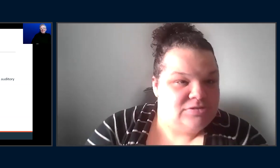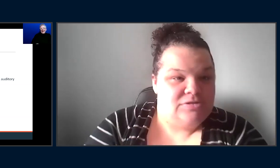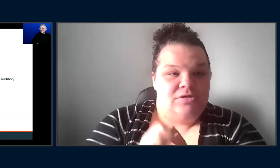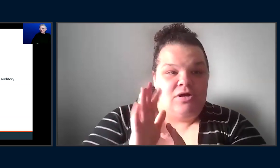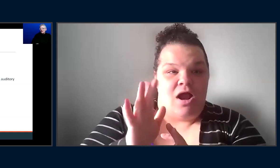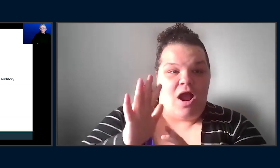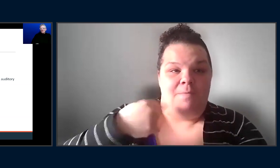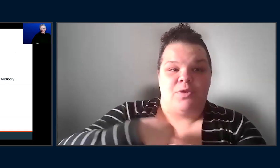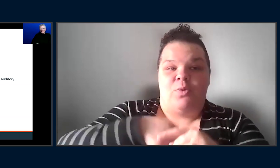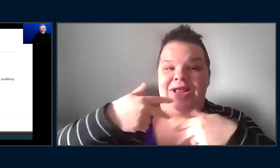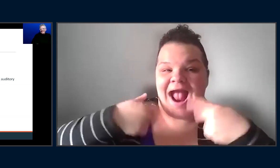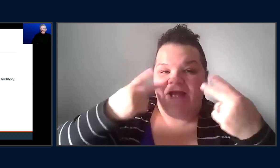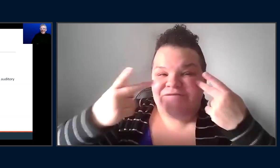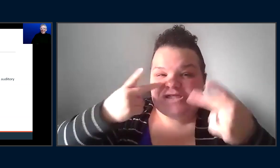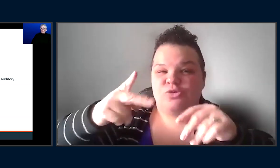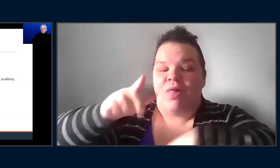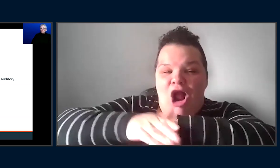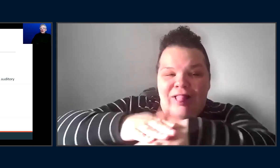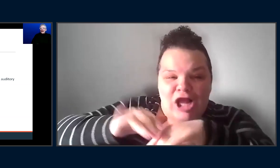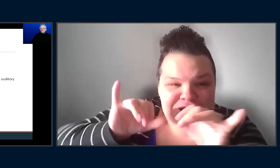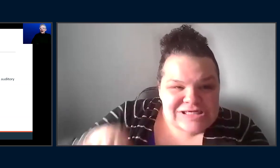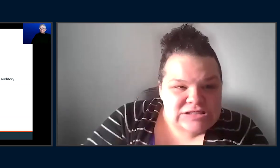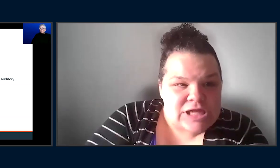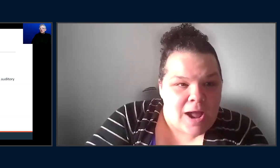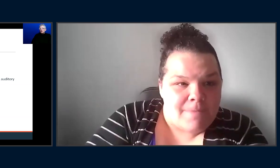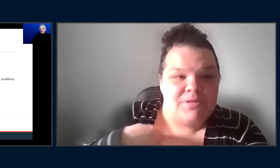our approach is different than that. We don't rely on Siri or Alexa.